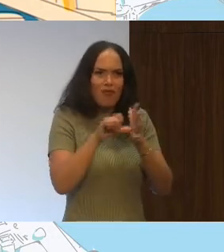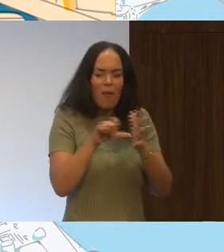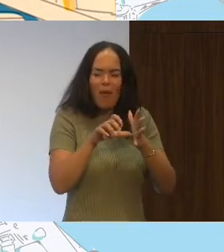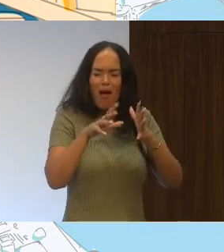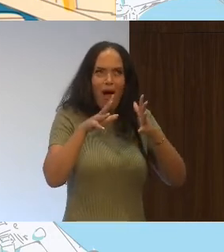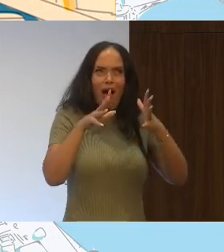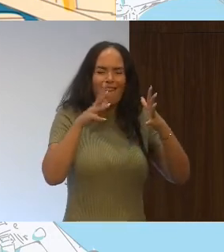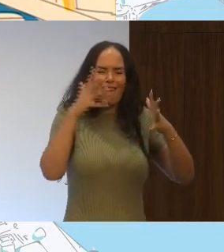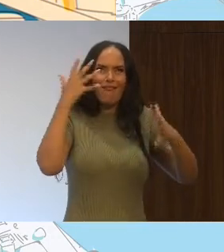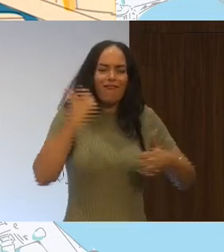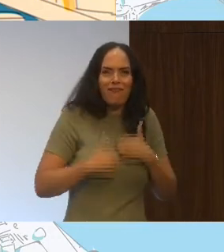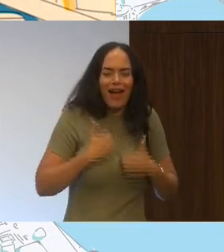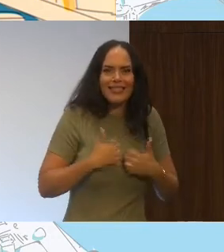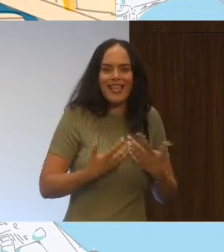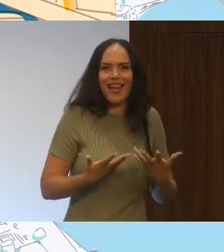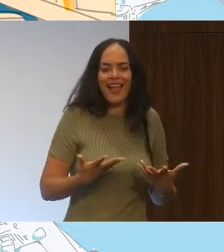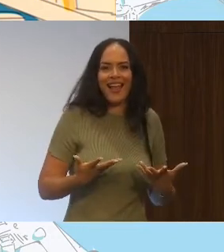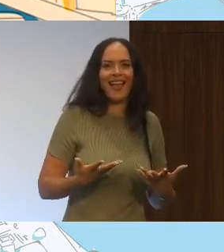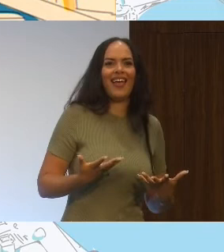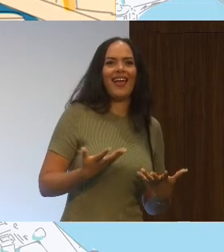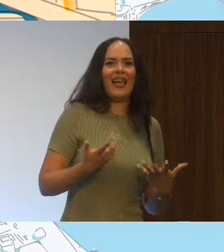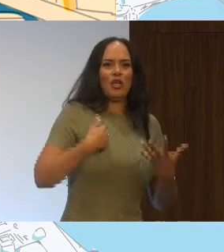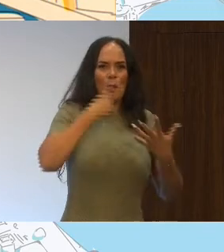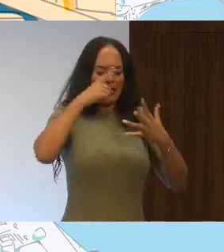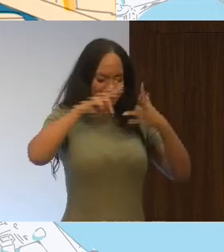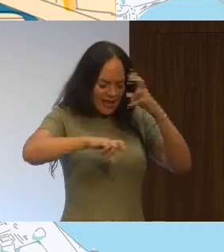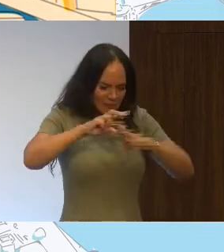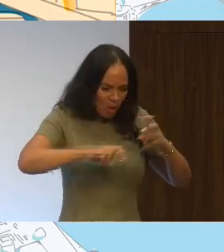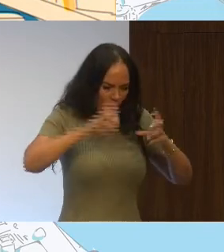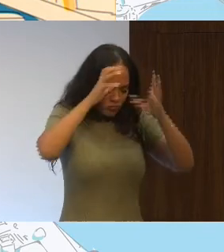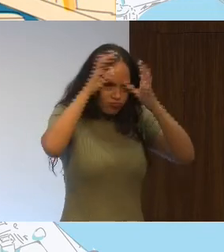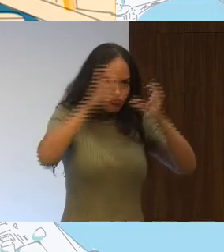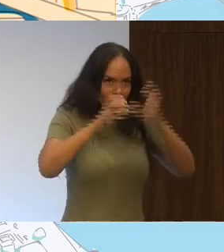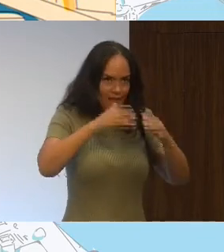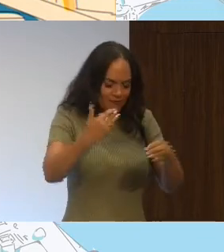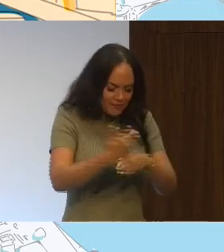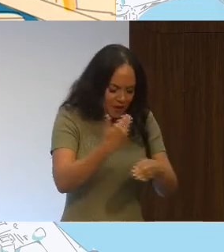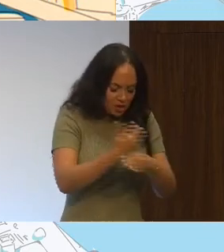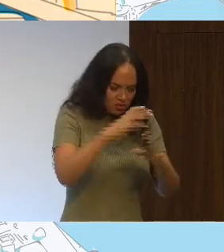You're able to you're able to explore brain function and at the same time